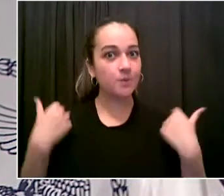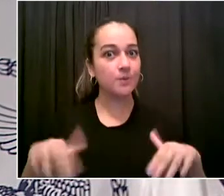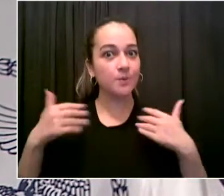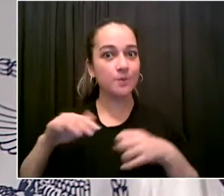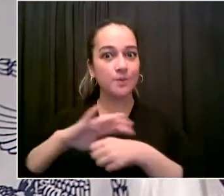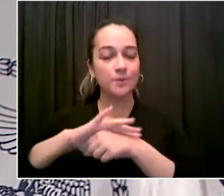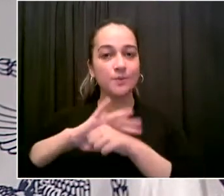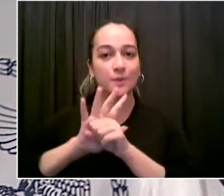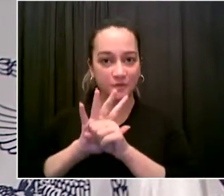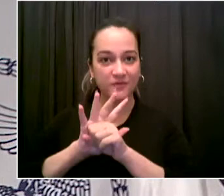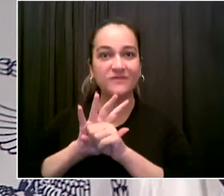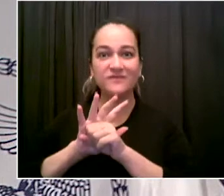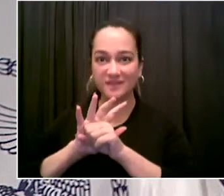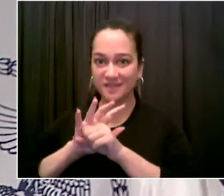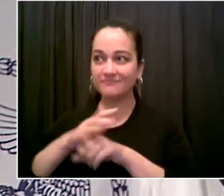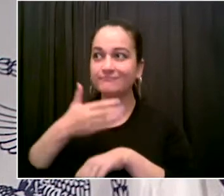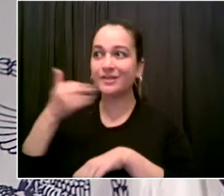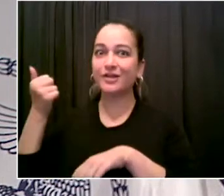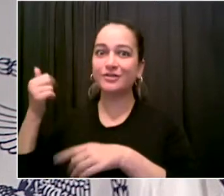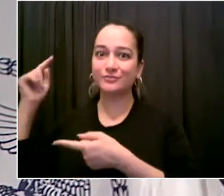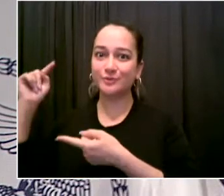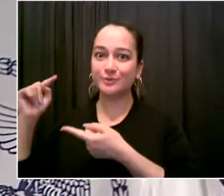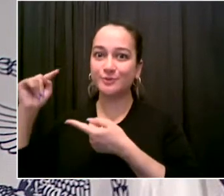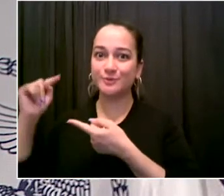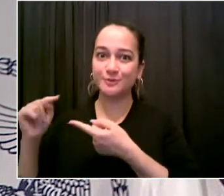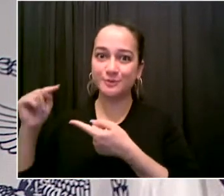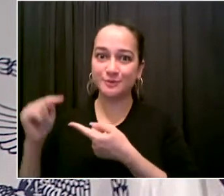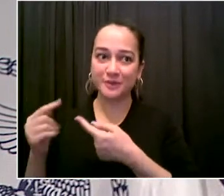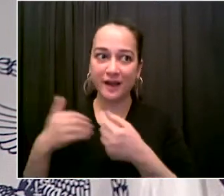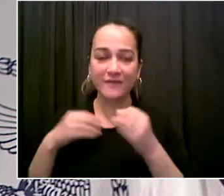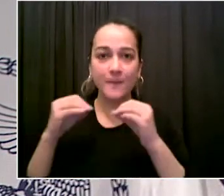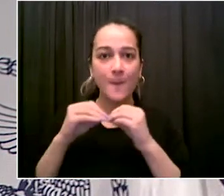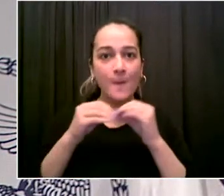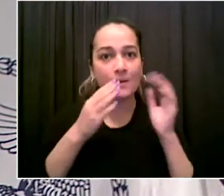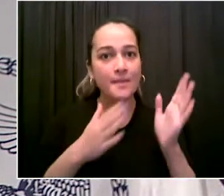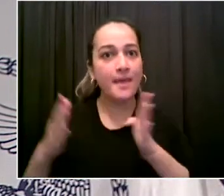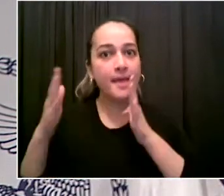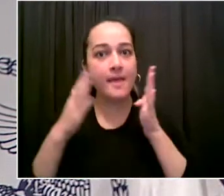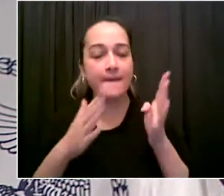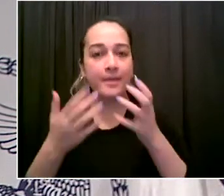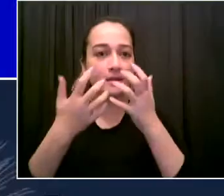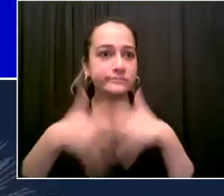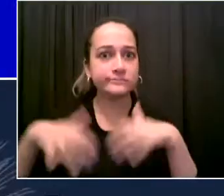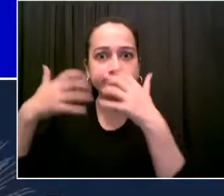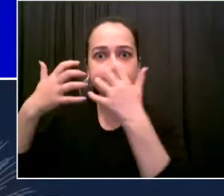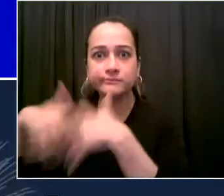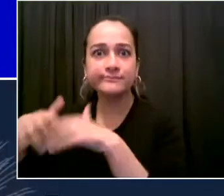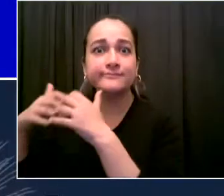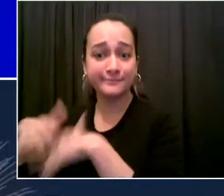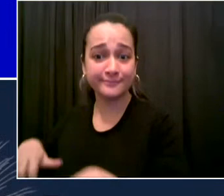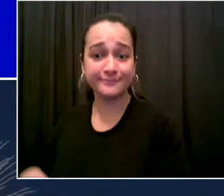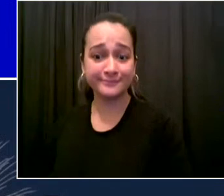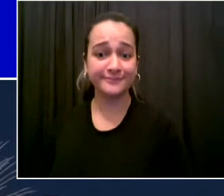FIGHT AGAINST COVID-19. WE KEEP PASSING MILESTONES. THIS IS REALLY IMPORTANT. NEWYO RK CITY